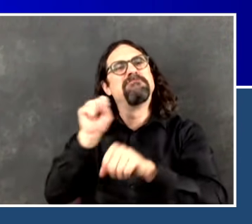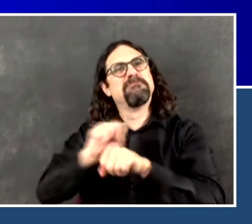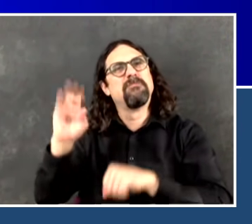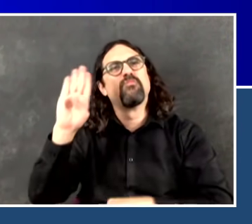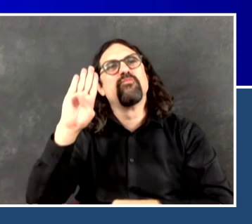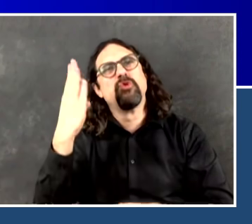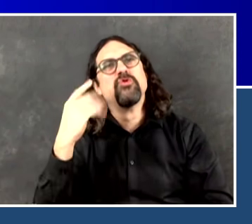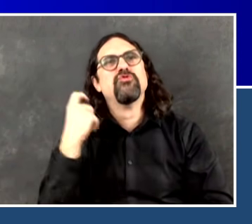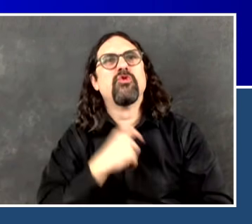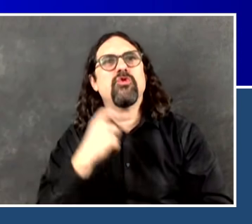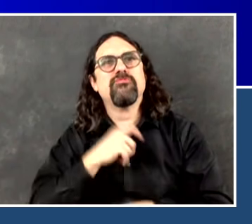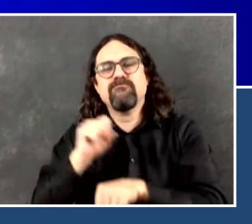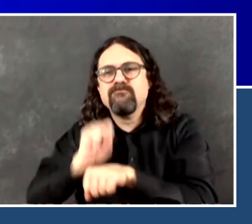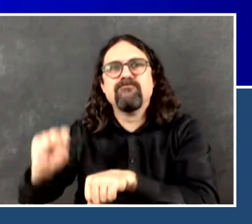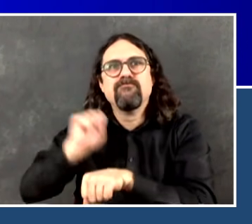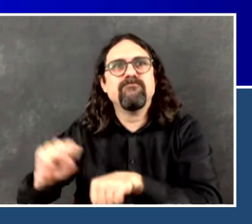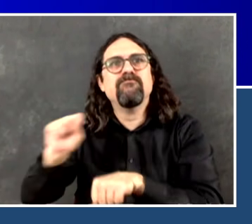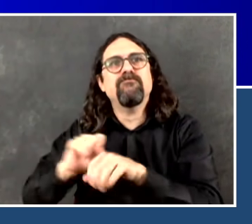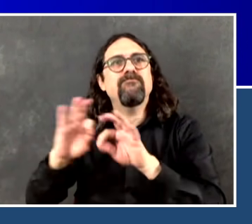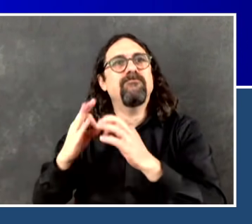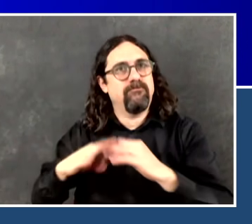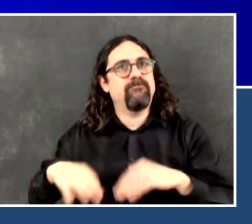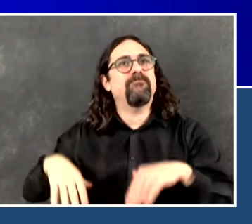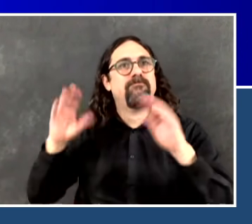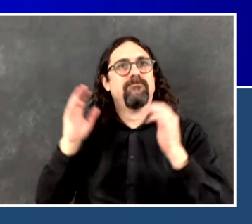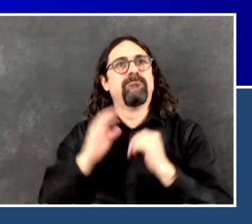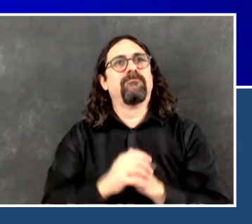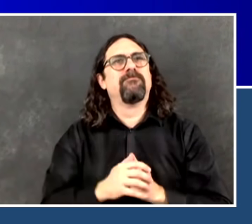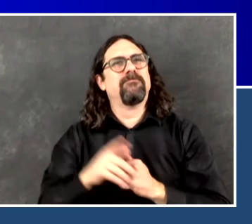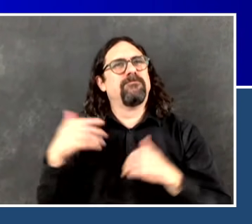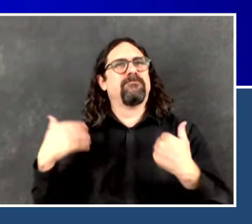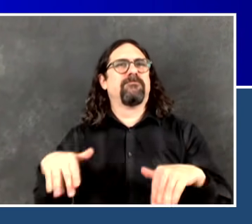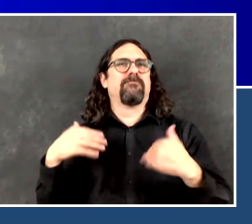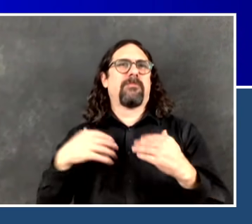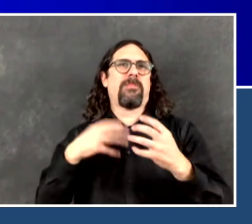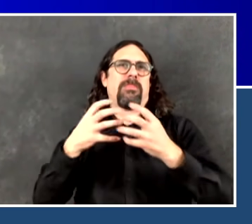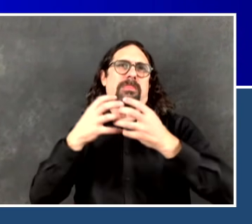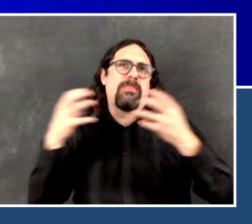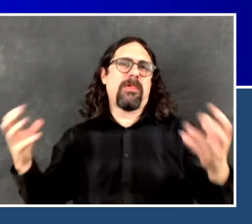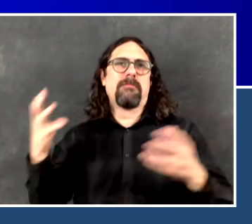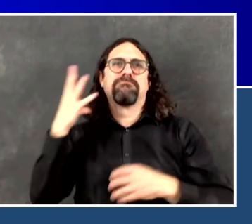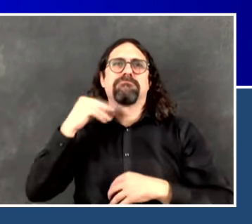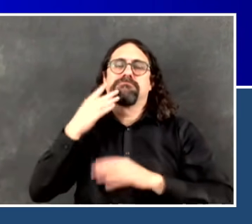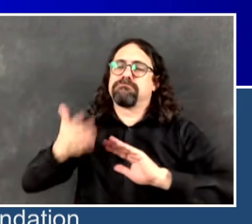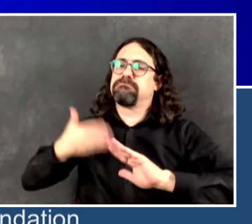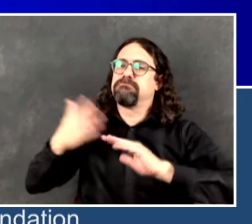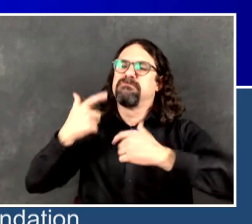RUNNING A HUGE